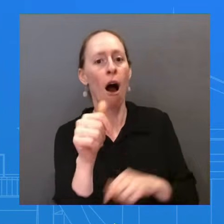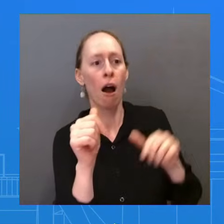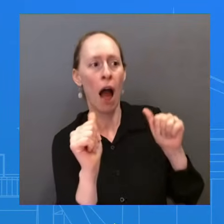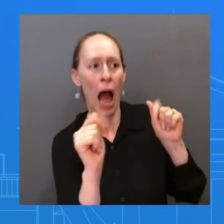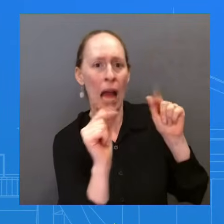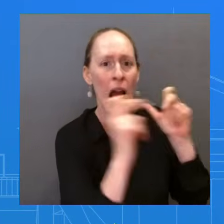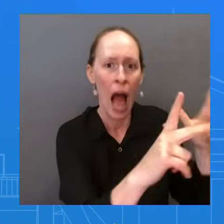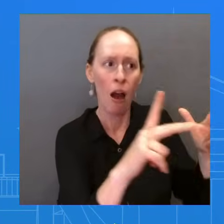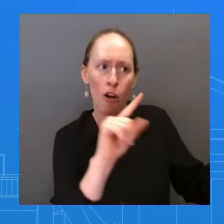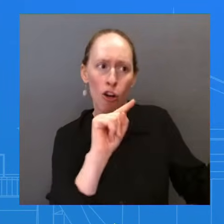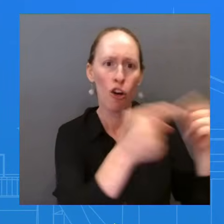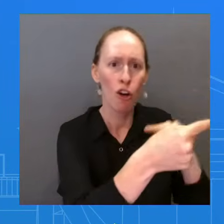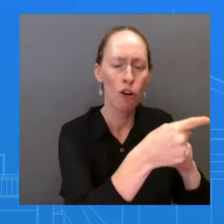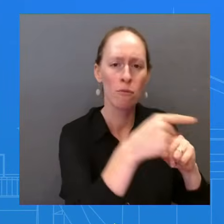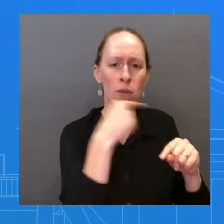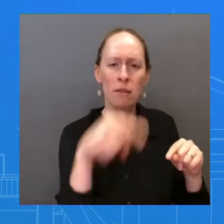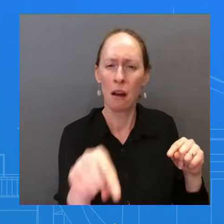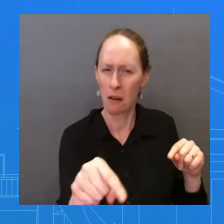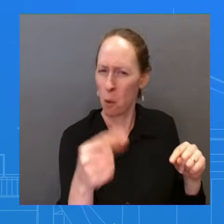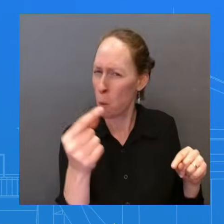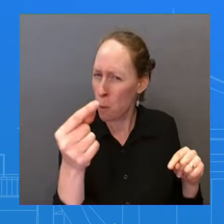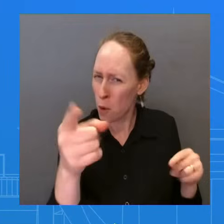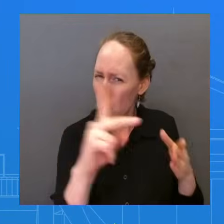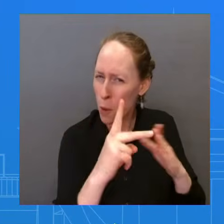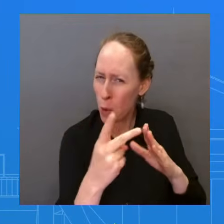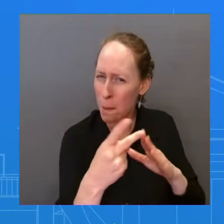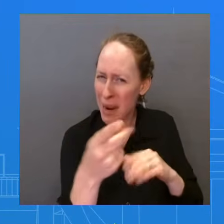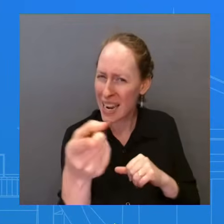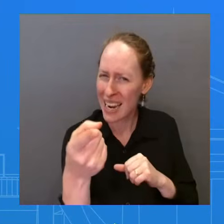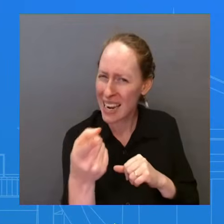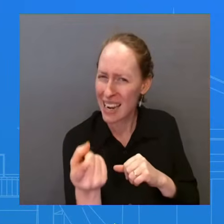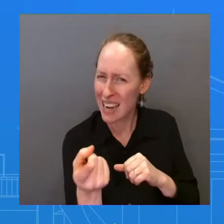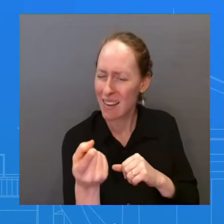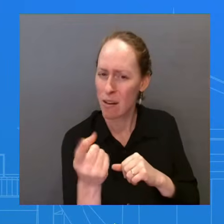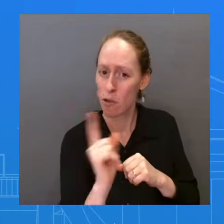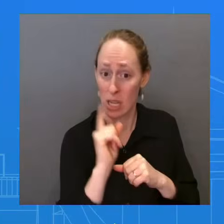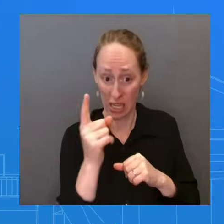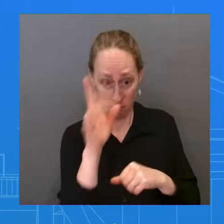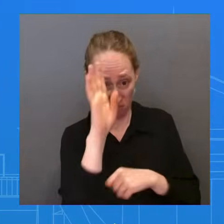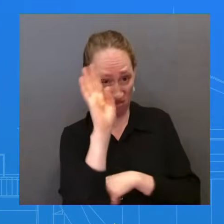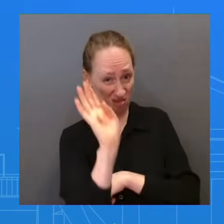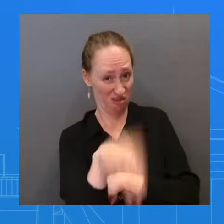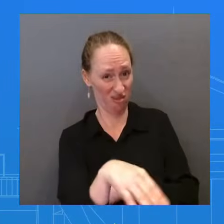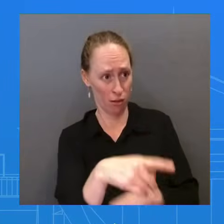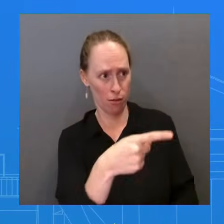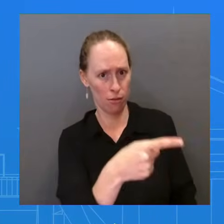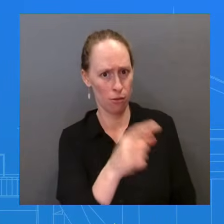not have a legitimate right to attack its aggressor back on its own territory? Mr. Kirby: We don't tell them where to strike.